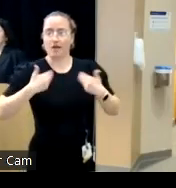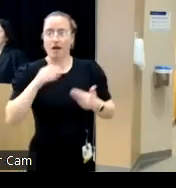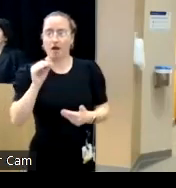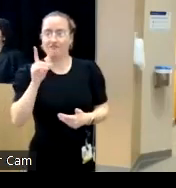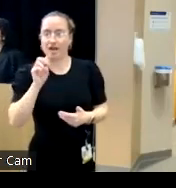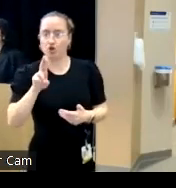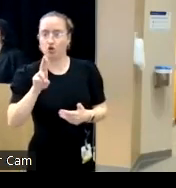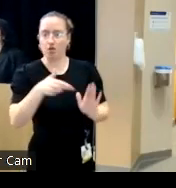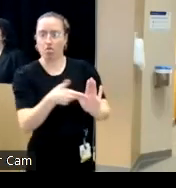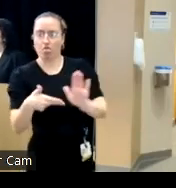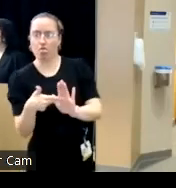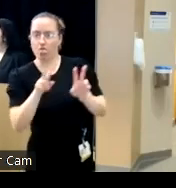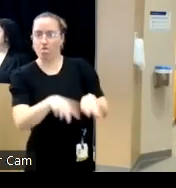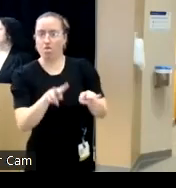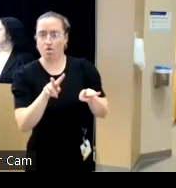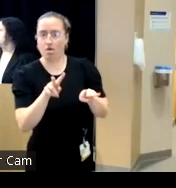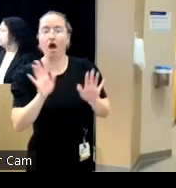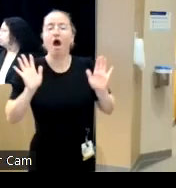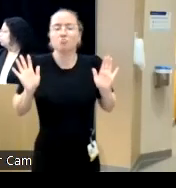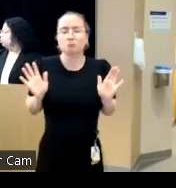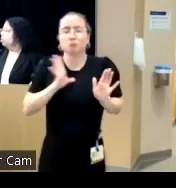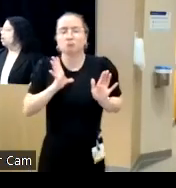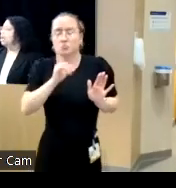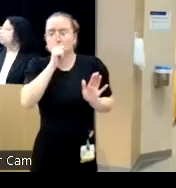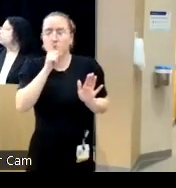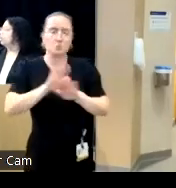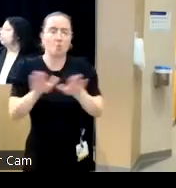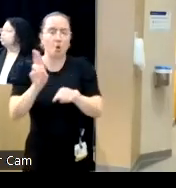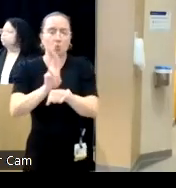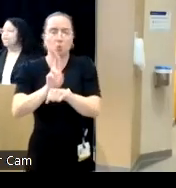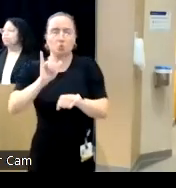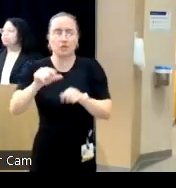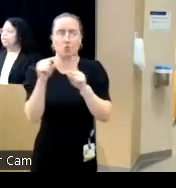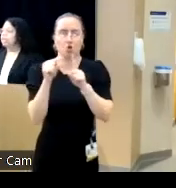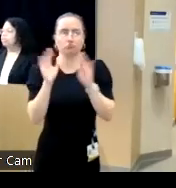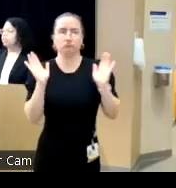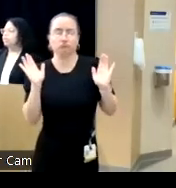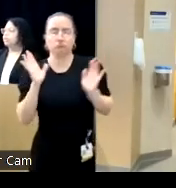and so I decided not going to use that language anymore I don't want to use language that is